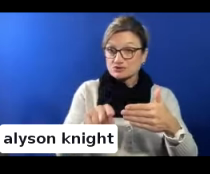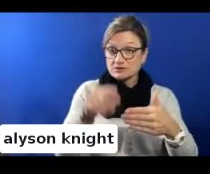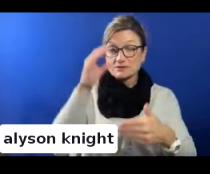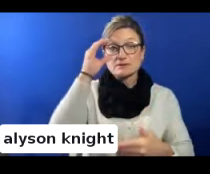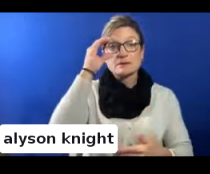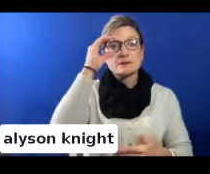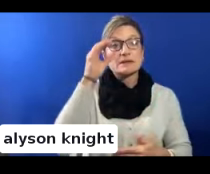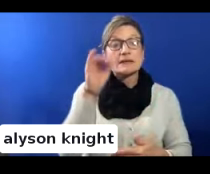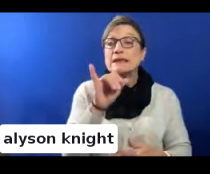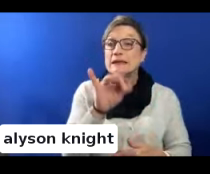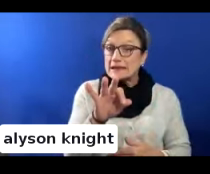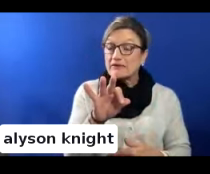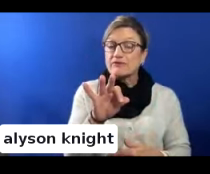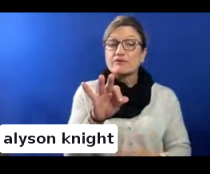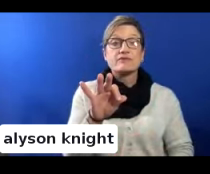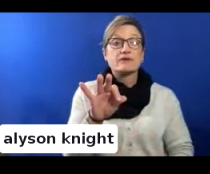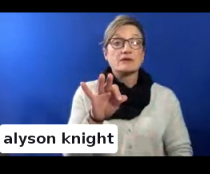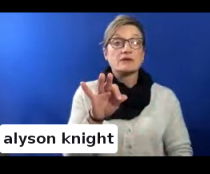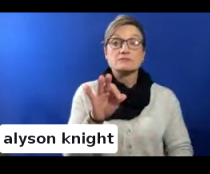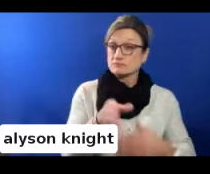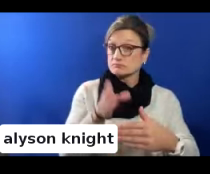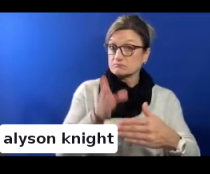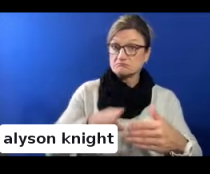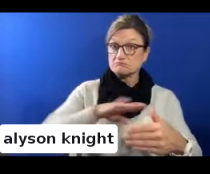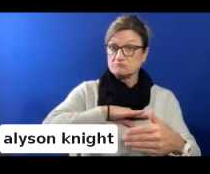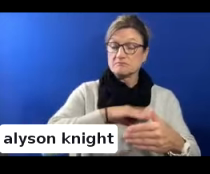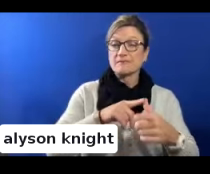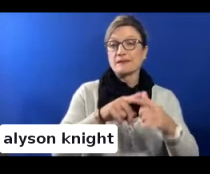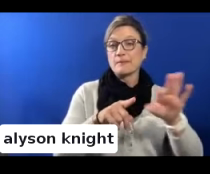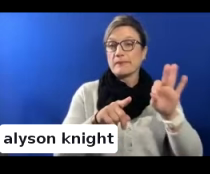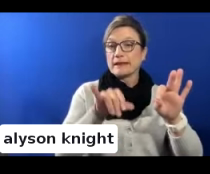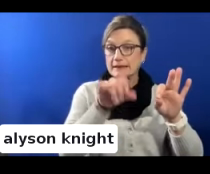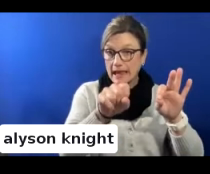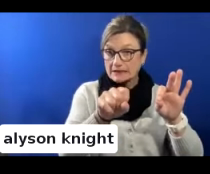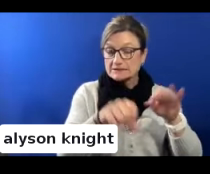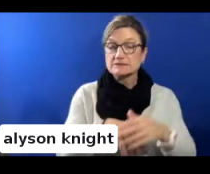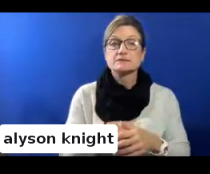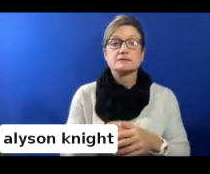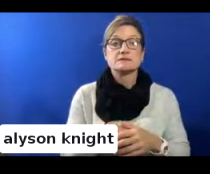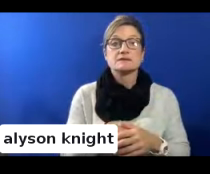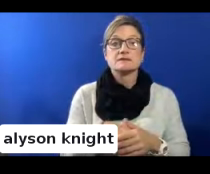If your project is completed, select yes, and enter